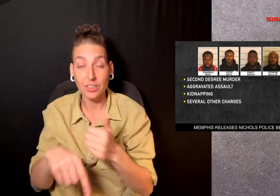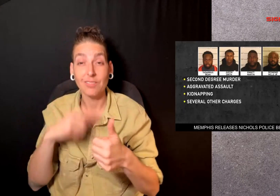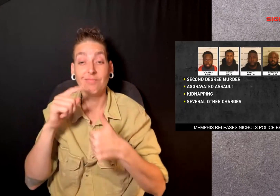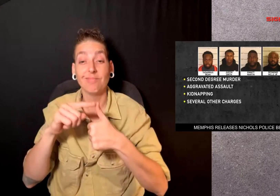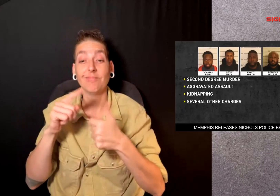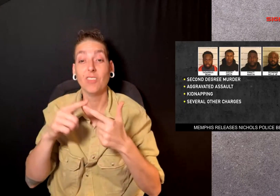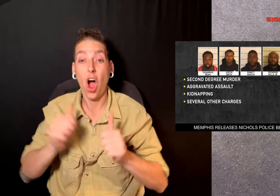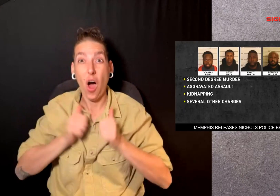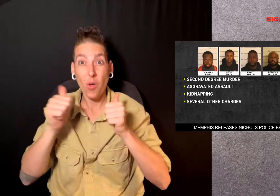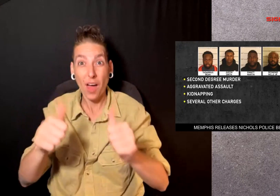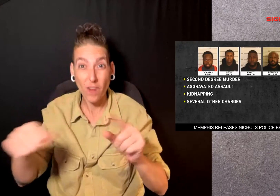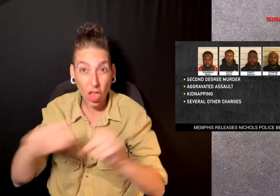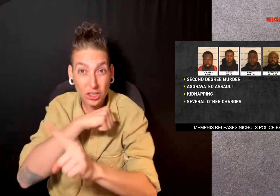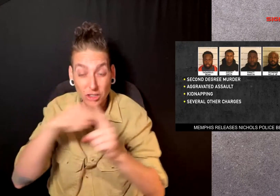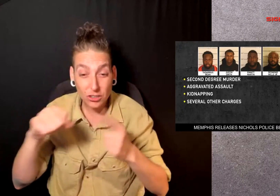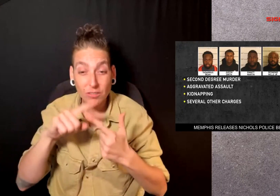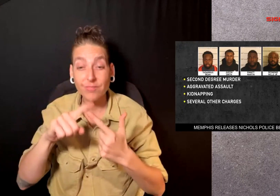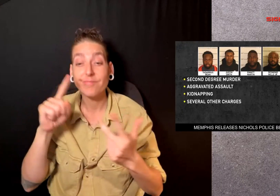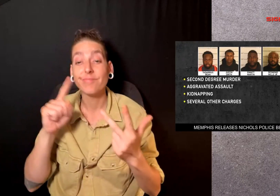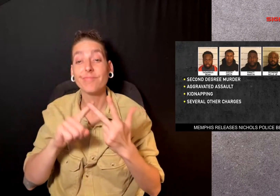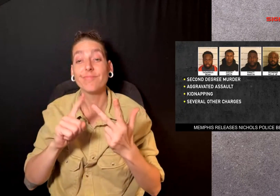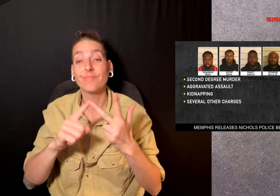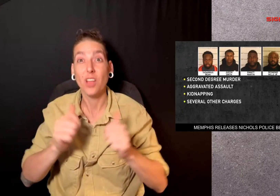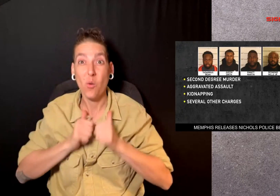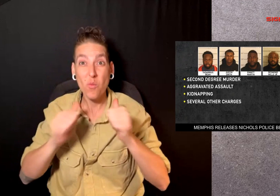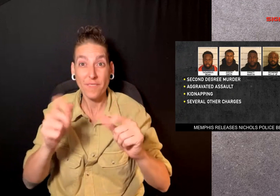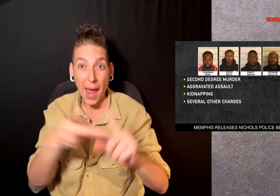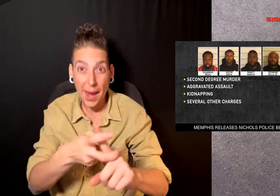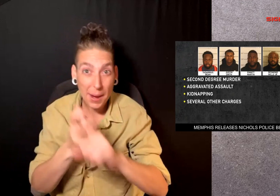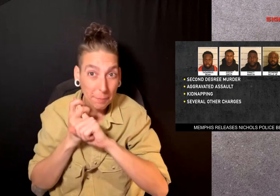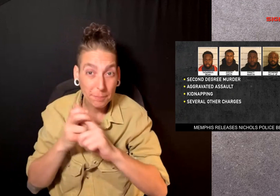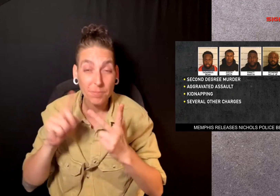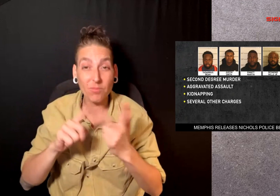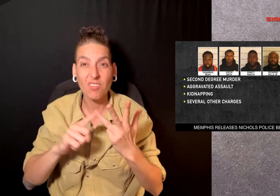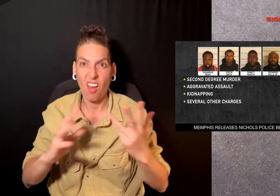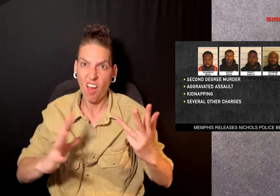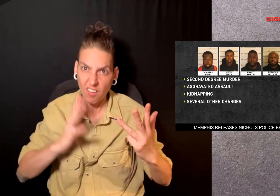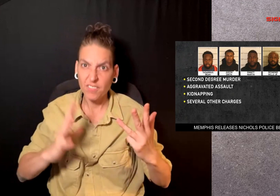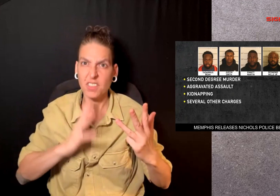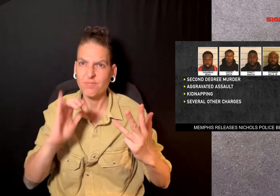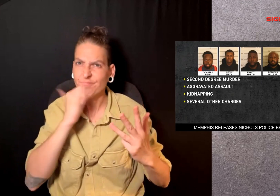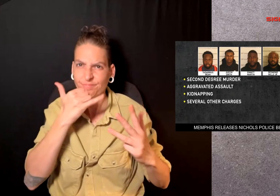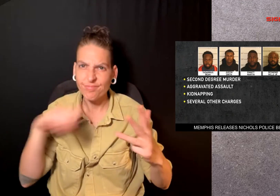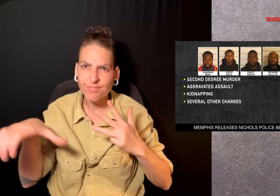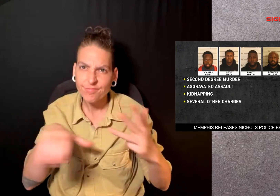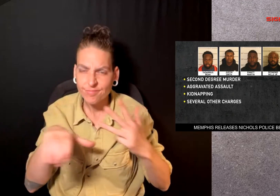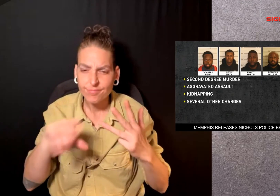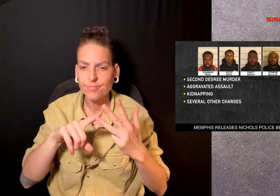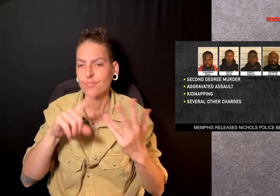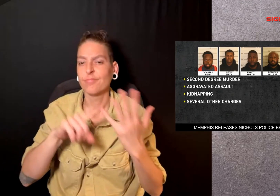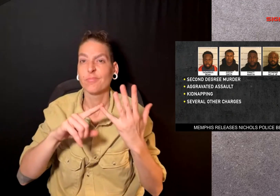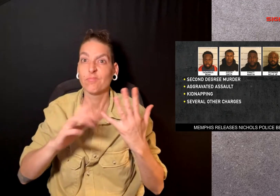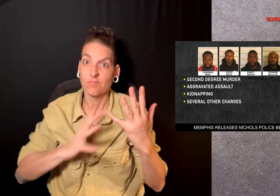aggravated assault aggravated kidnapping official misconduct and official oppression